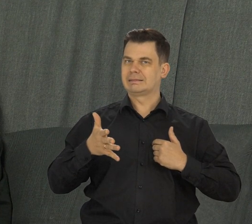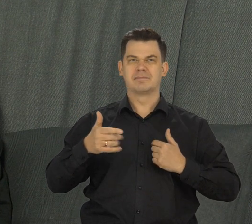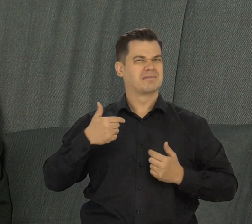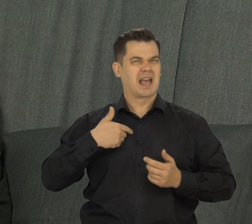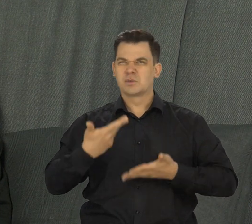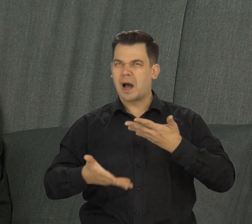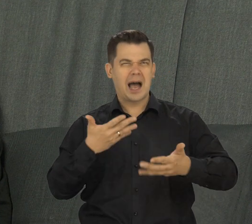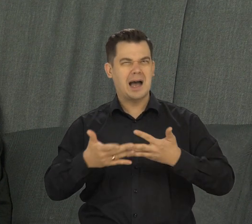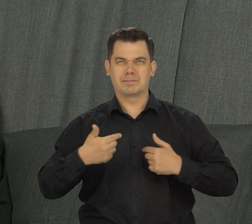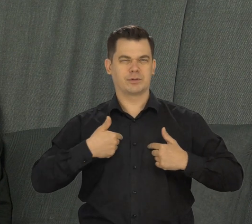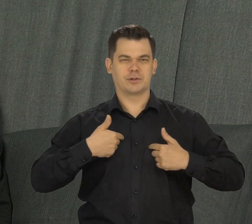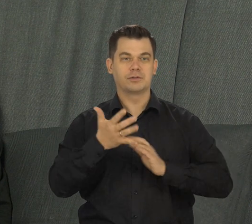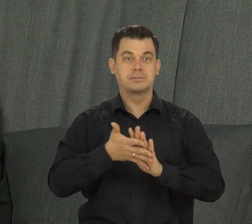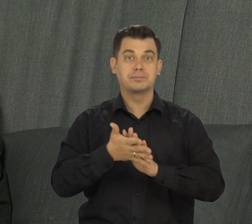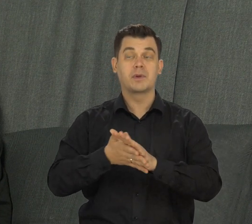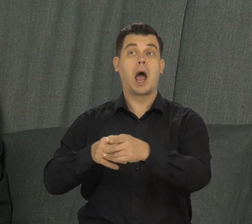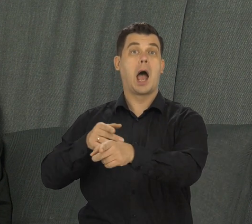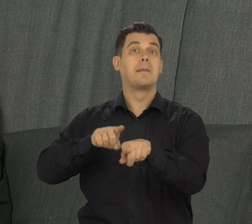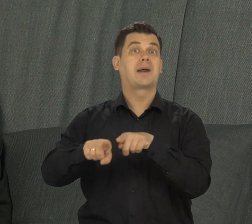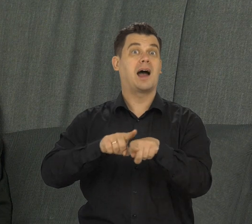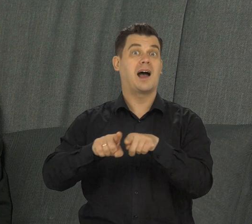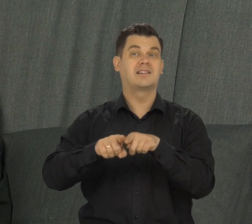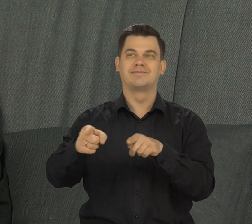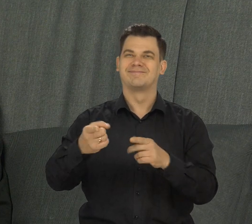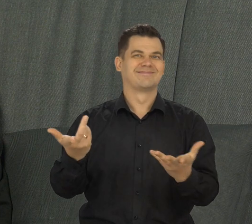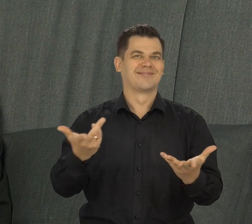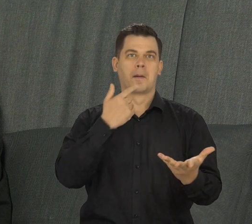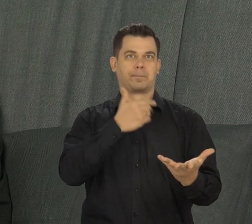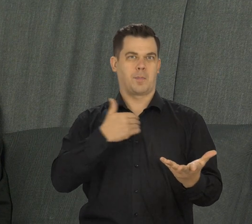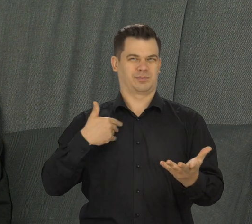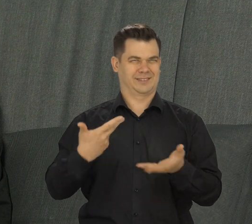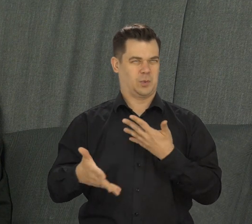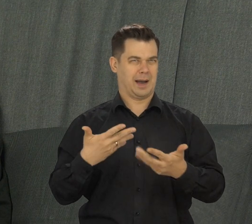I had little knowledge of sign language, and my brother had an equally poor command of Polish language.